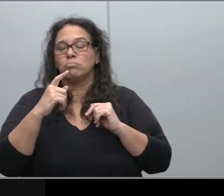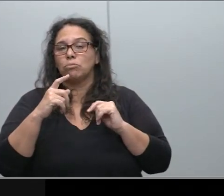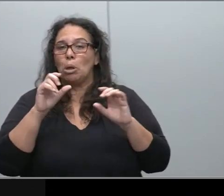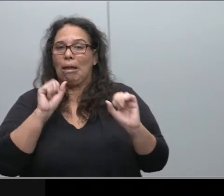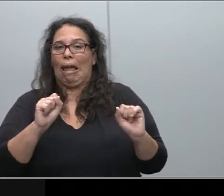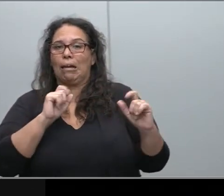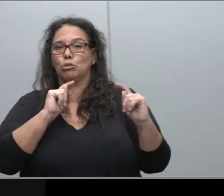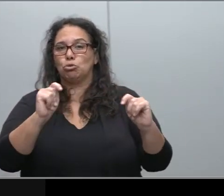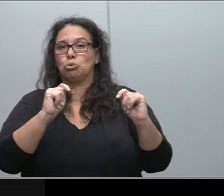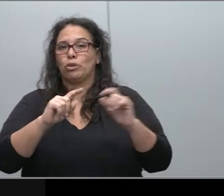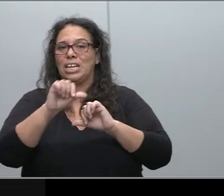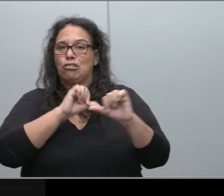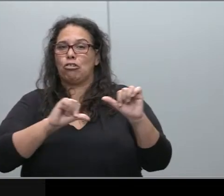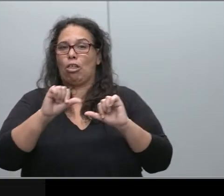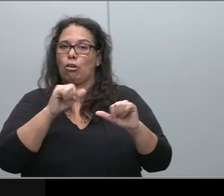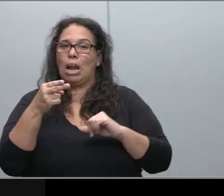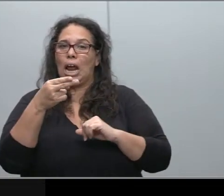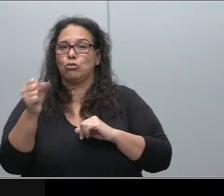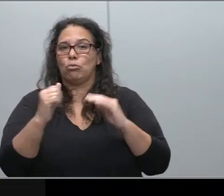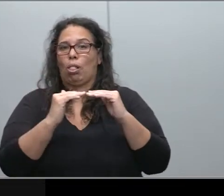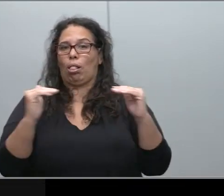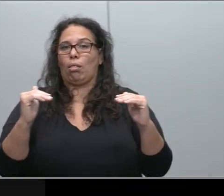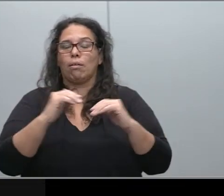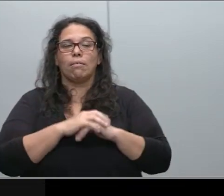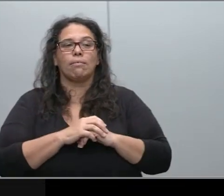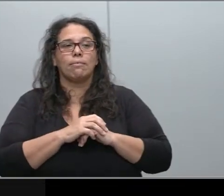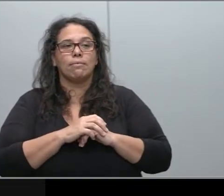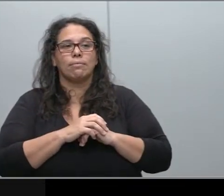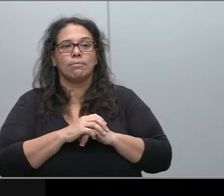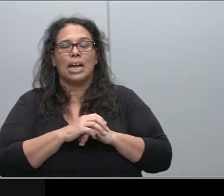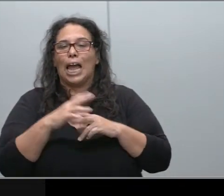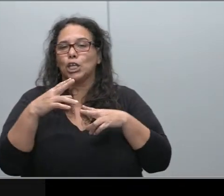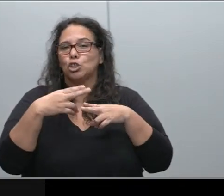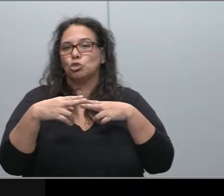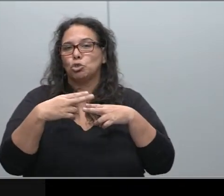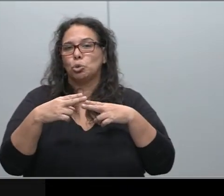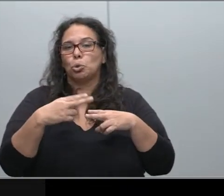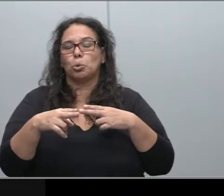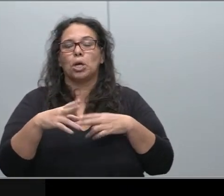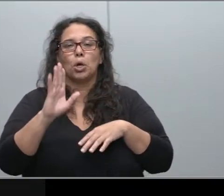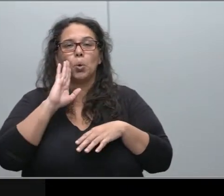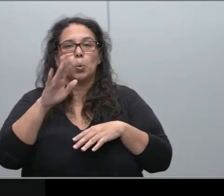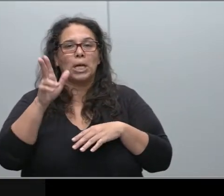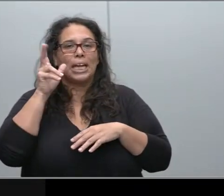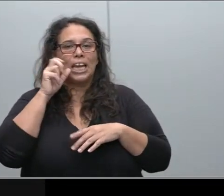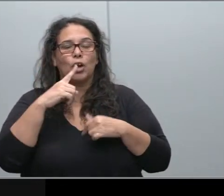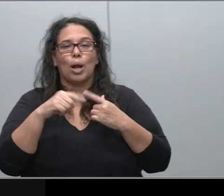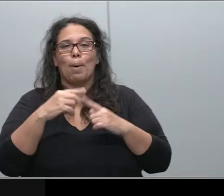but we know that adult SEL is of the utmost importance right now. And that's because we know that our adults, our parents,